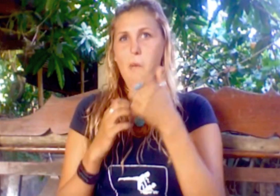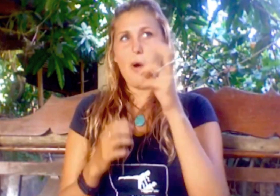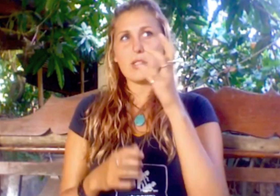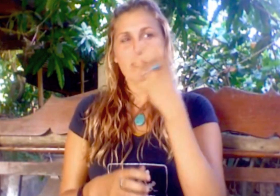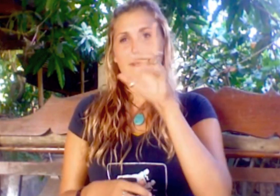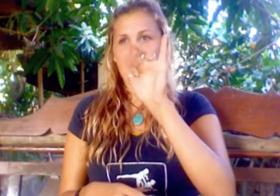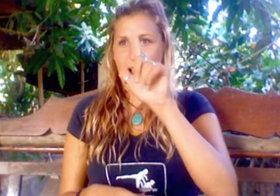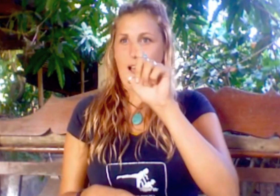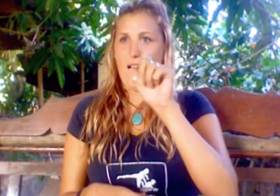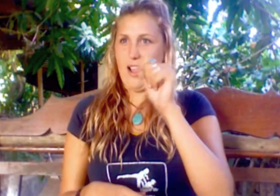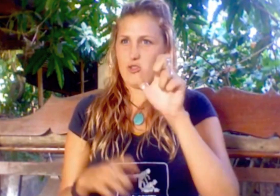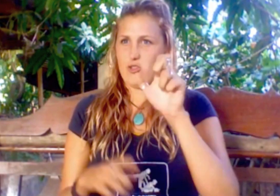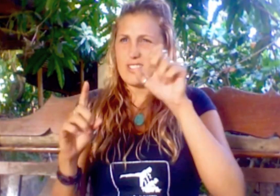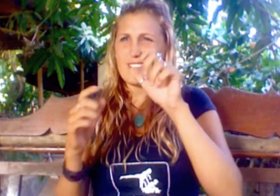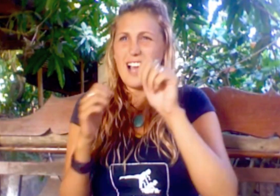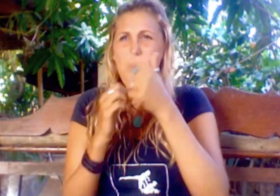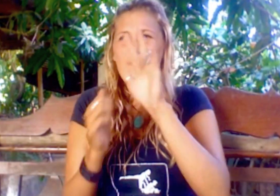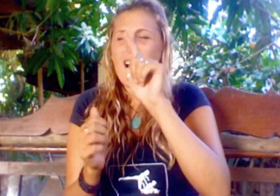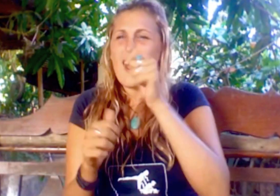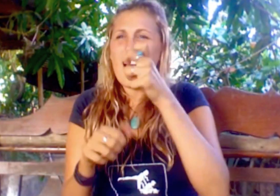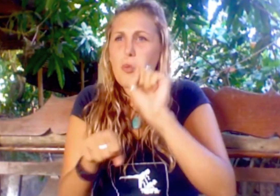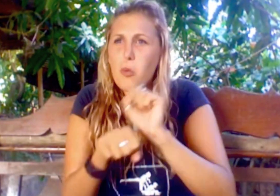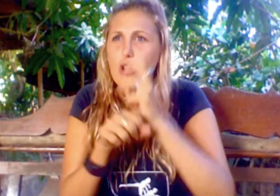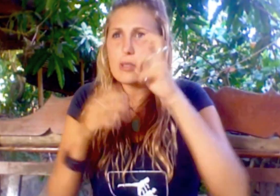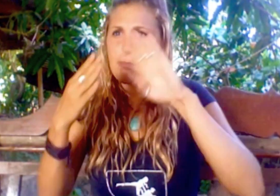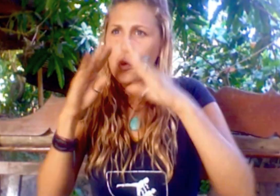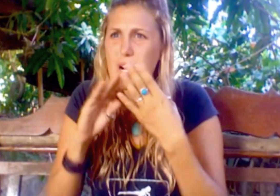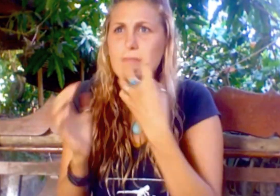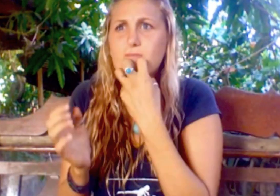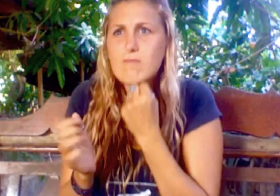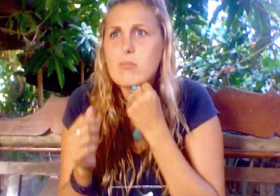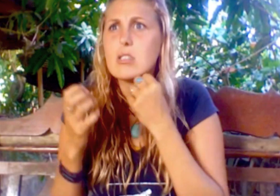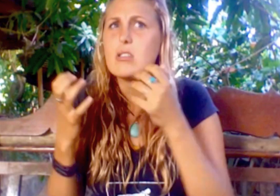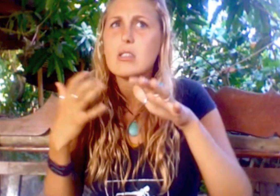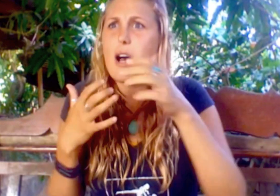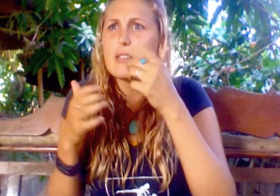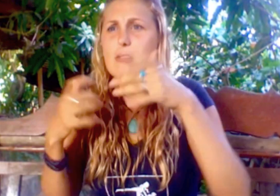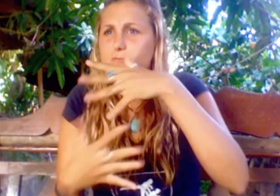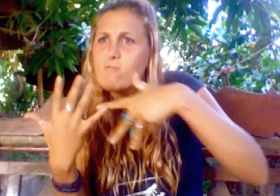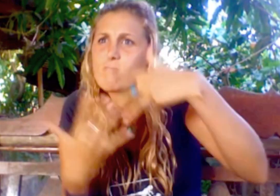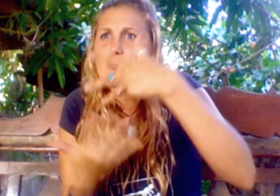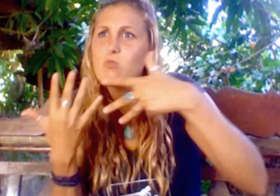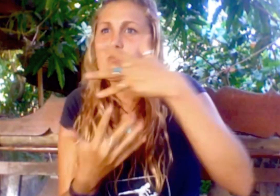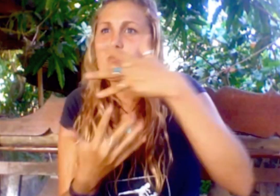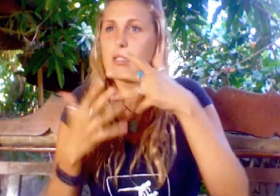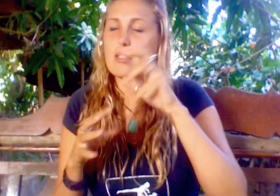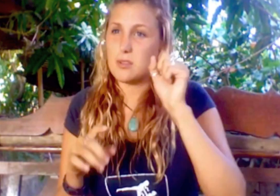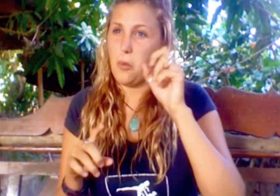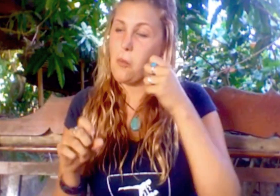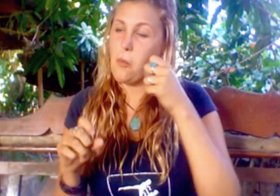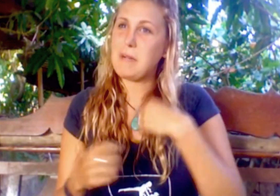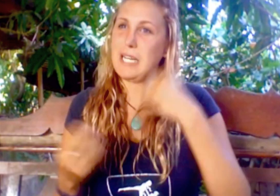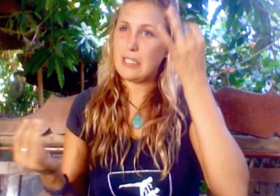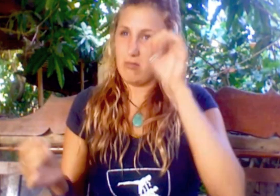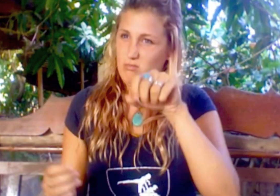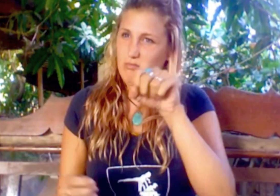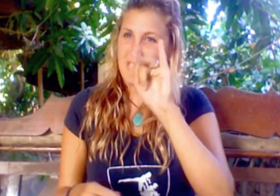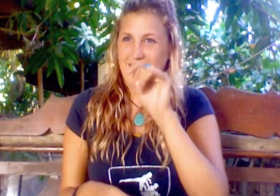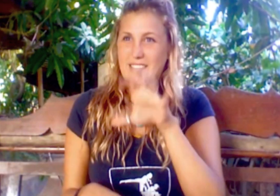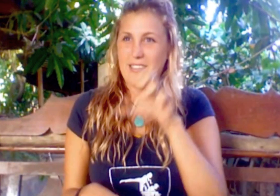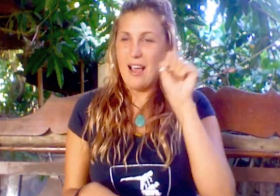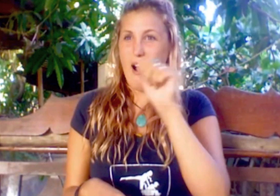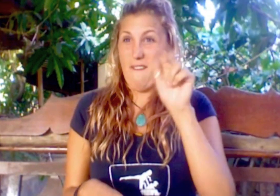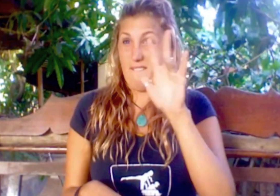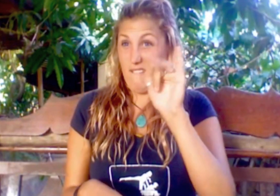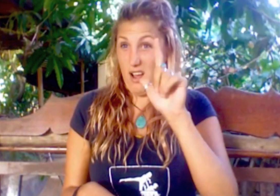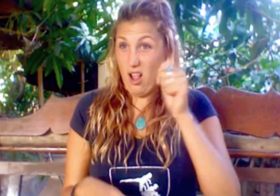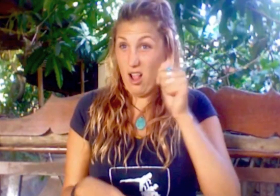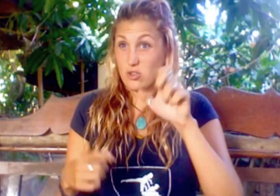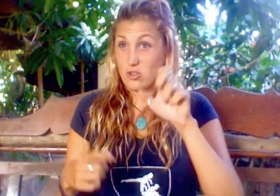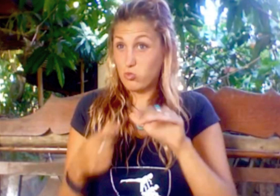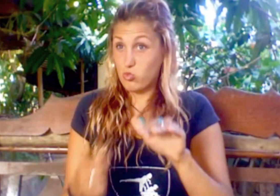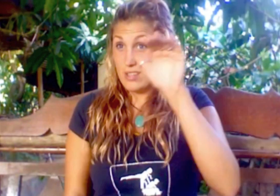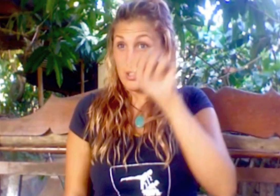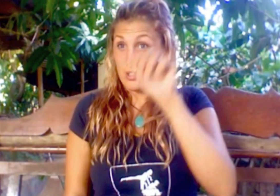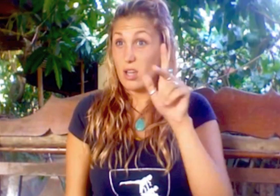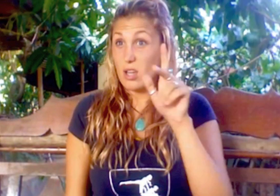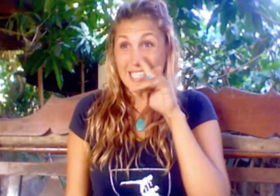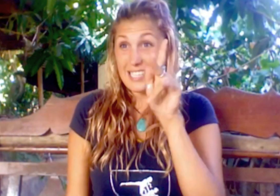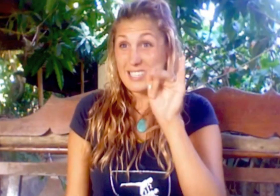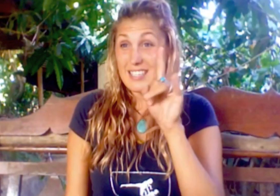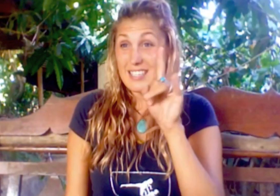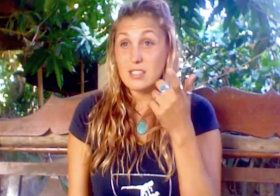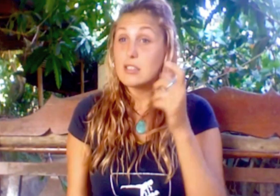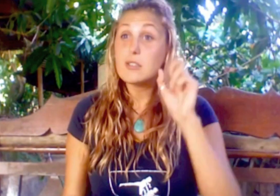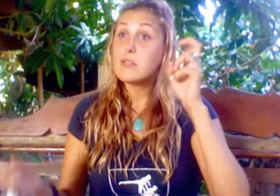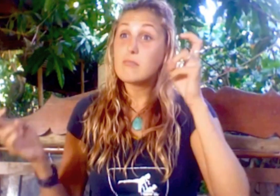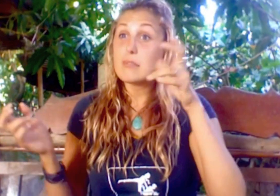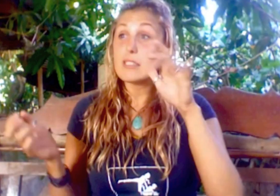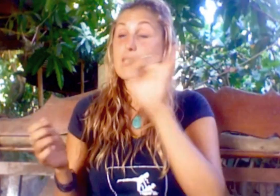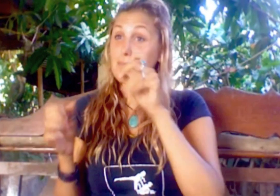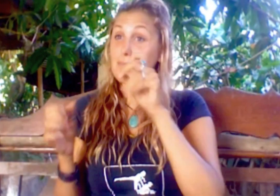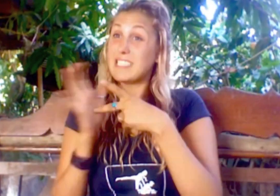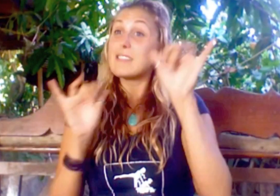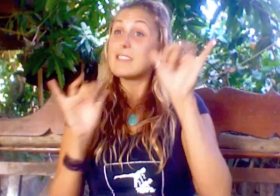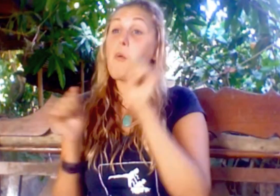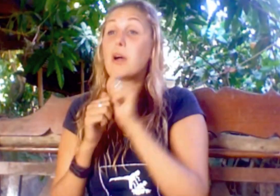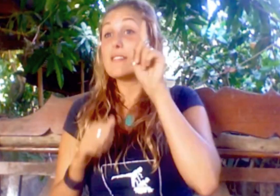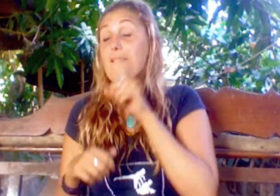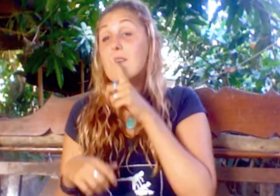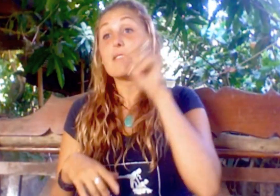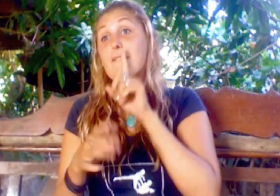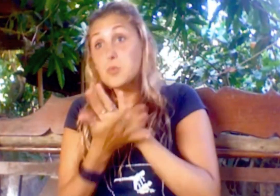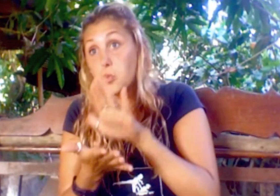it does take a VILLAGE to raise a kid. The same should be for the Deaf as a whole - deaf peers, deaf organizations, deaf schools